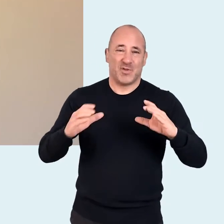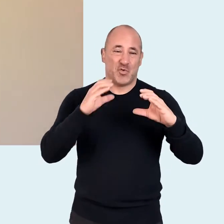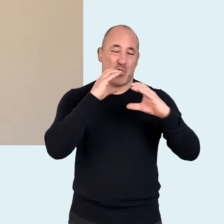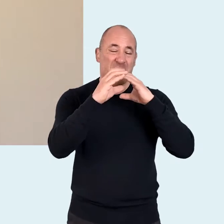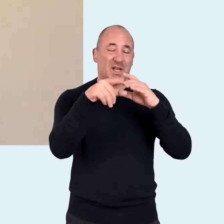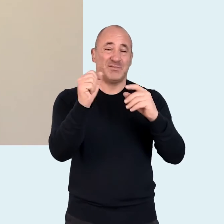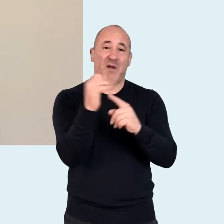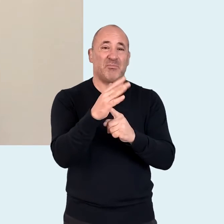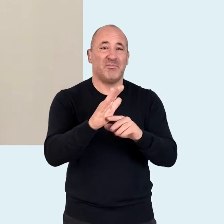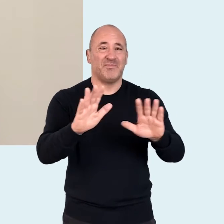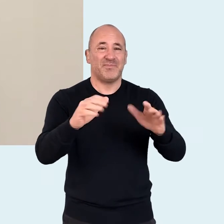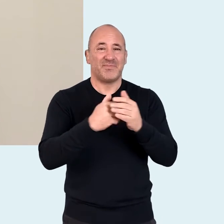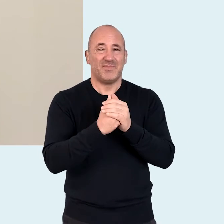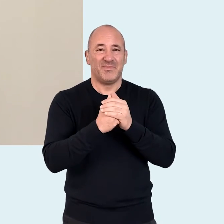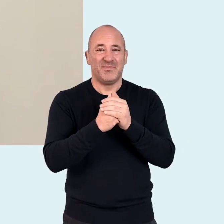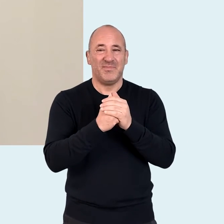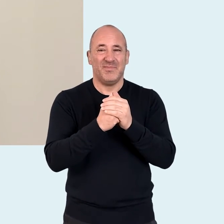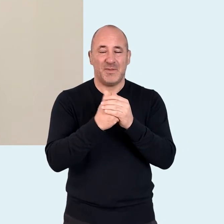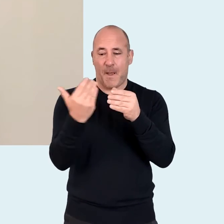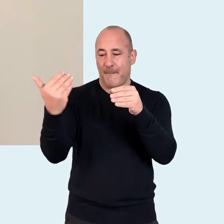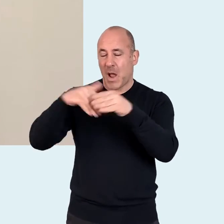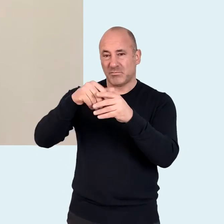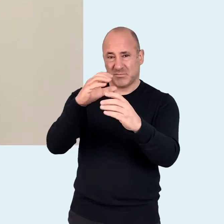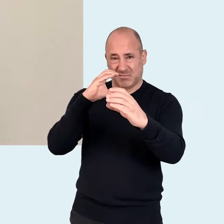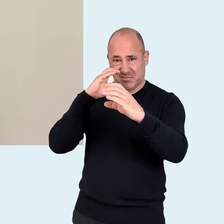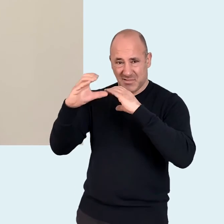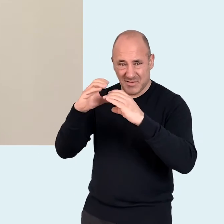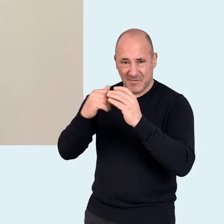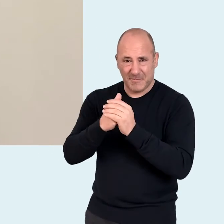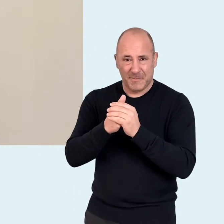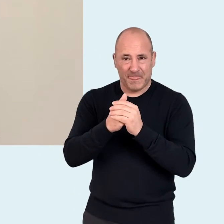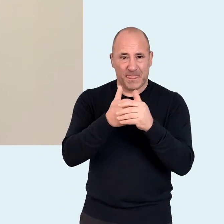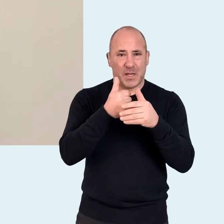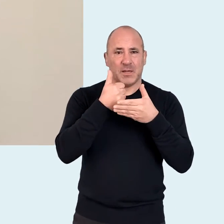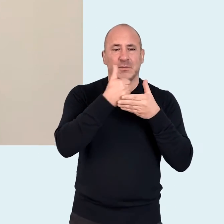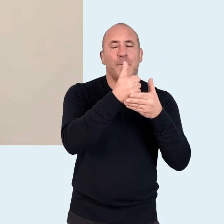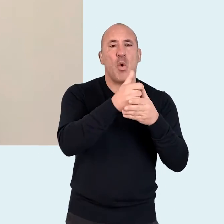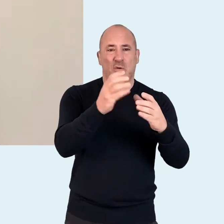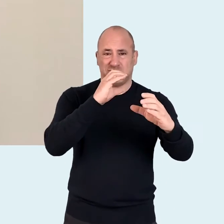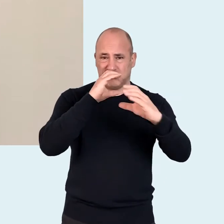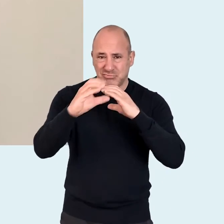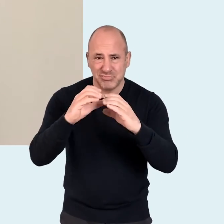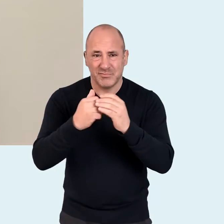I'd say communication is key. Communicate with your participants, communicate with their